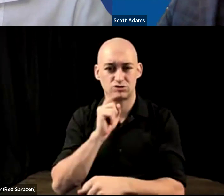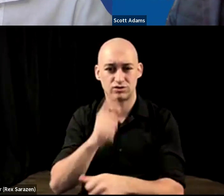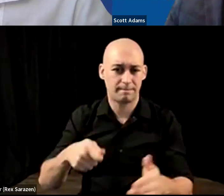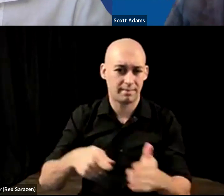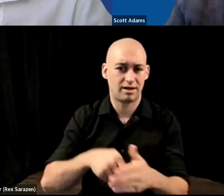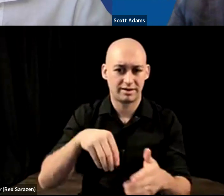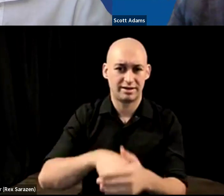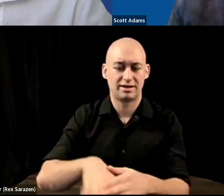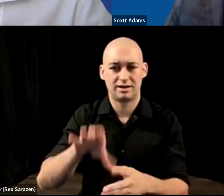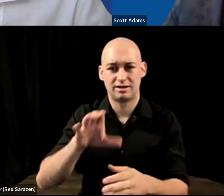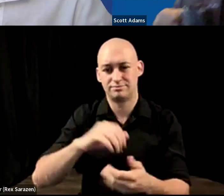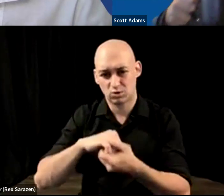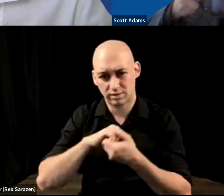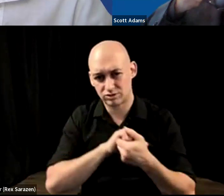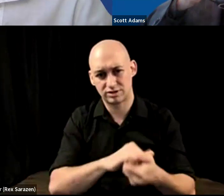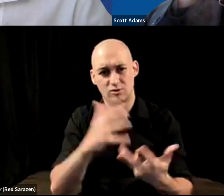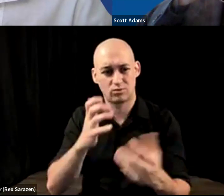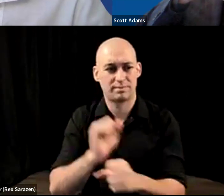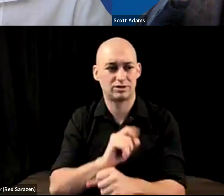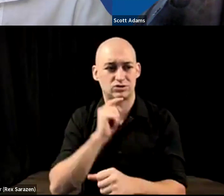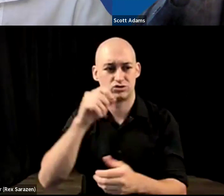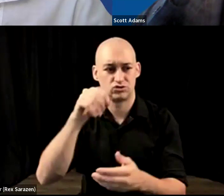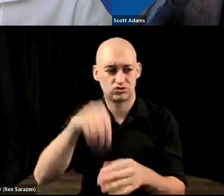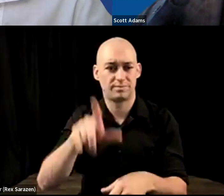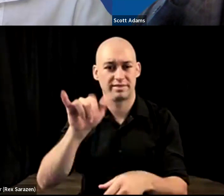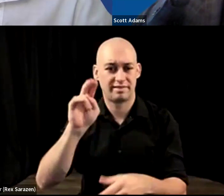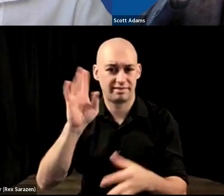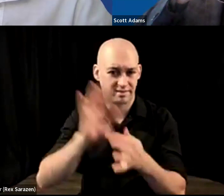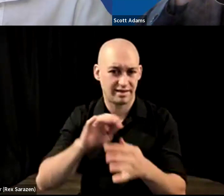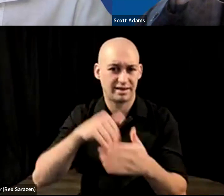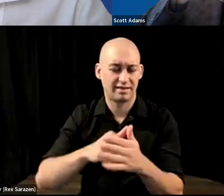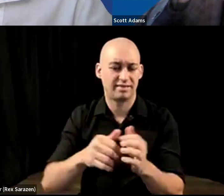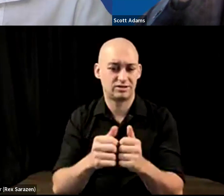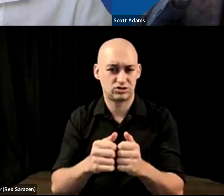coalition and I'll make sure to drop the link in the chat for that colleague who had that question.